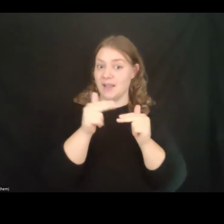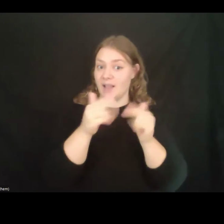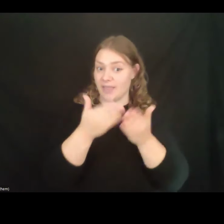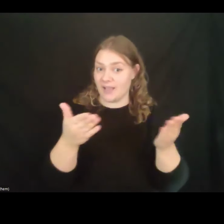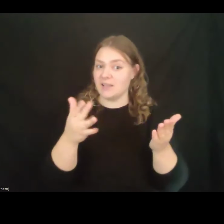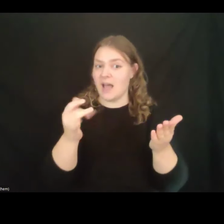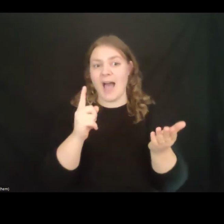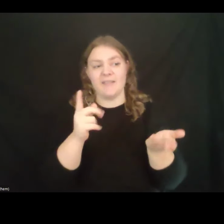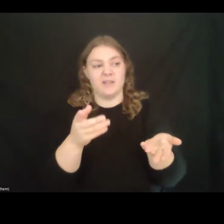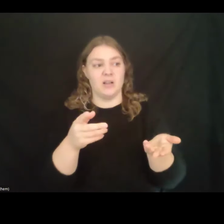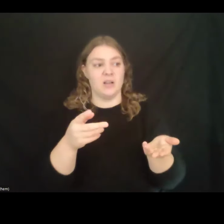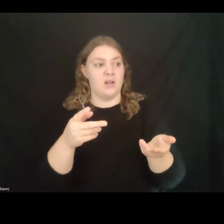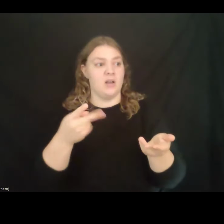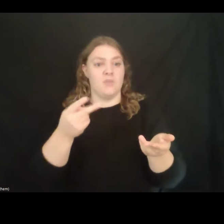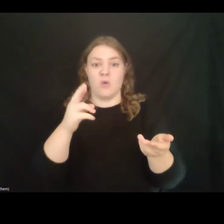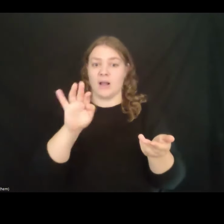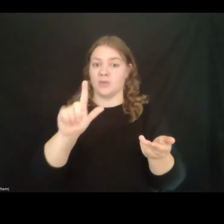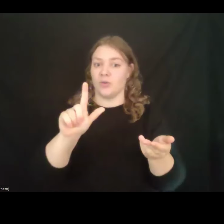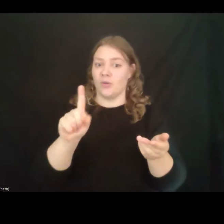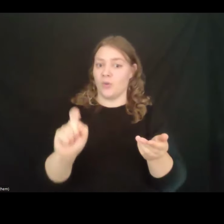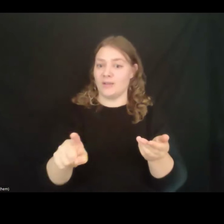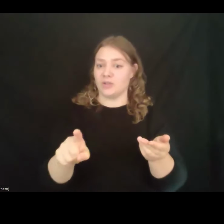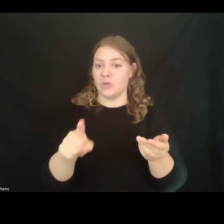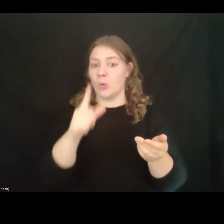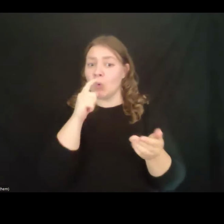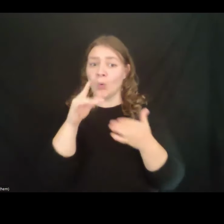terms of implementing like does someone take the lead on that in terms of I don't know coordinating